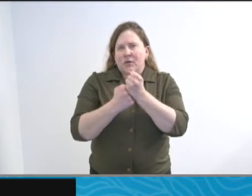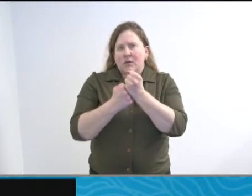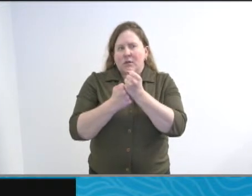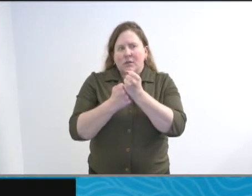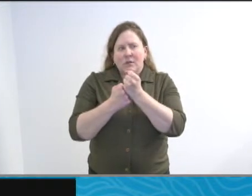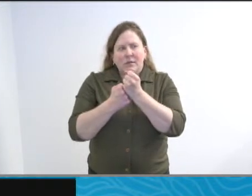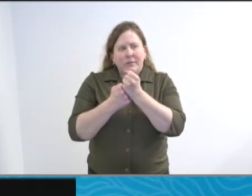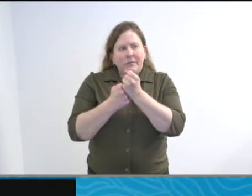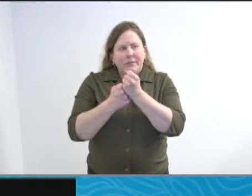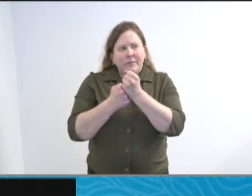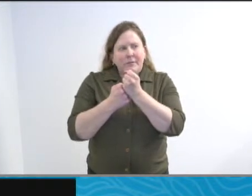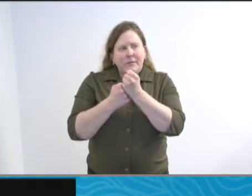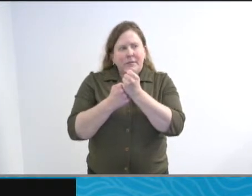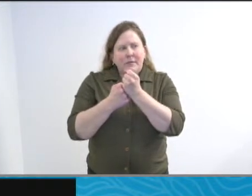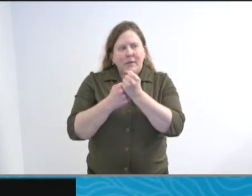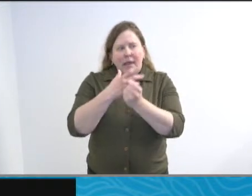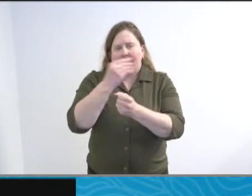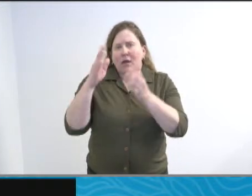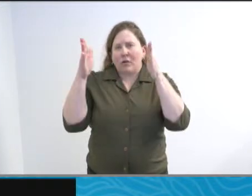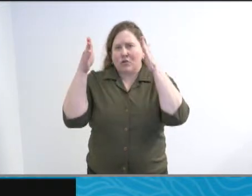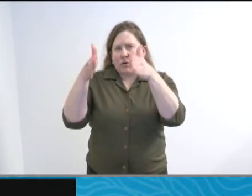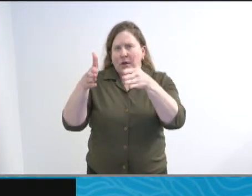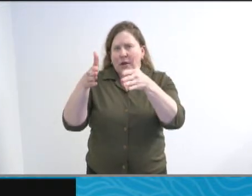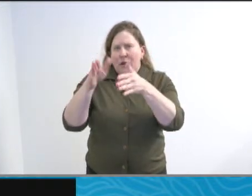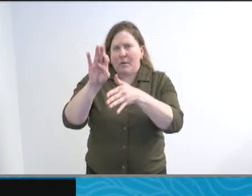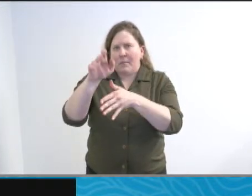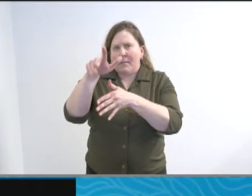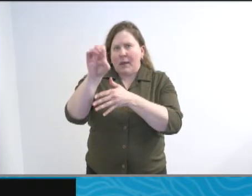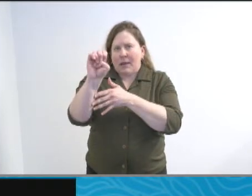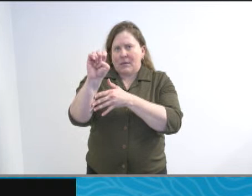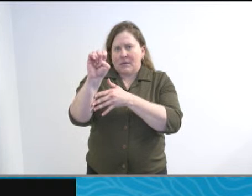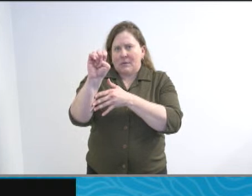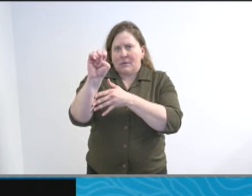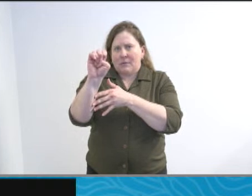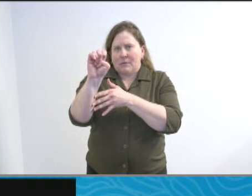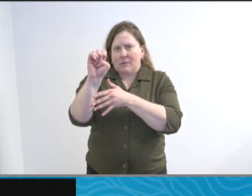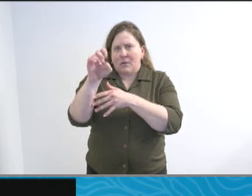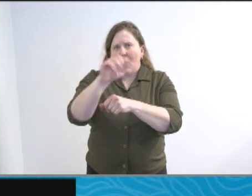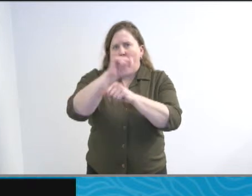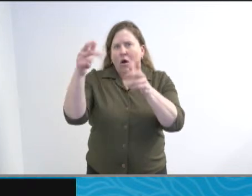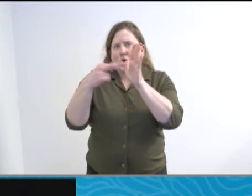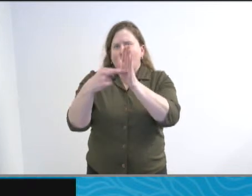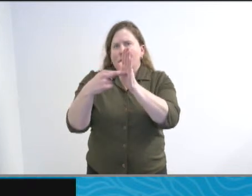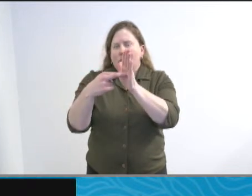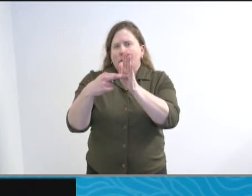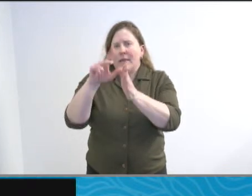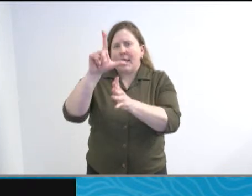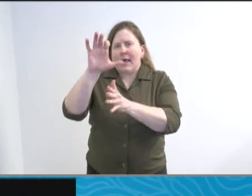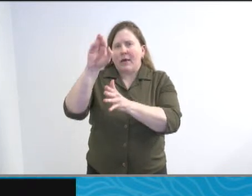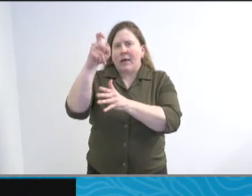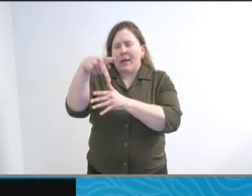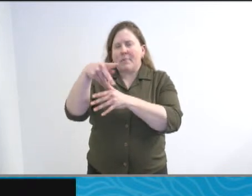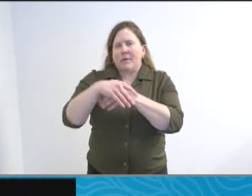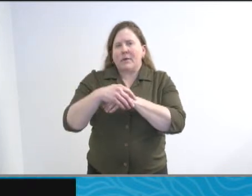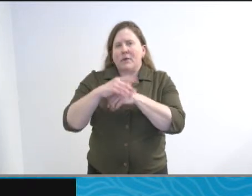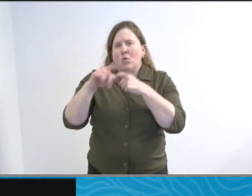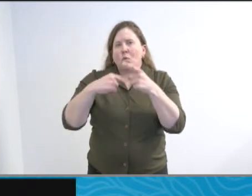the $801 million all represented in the LCAP. So when people talk about the LCAP,